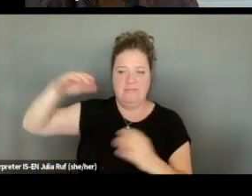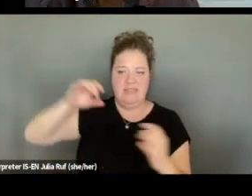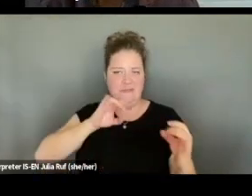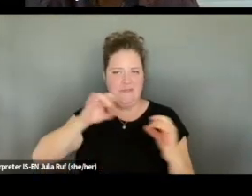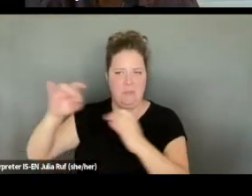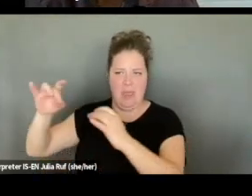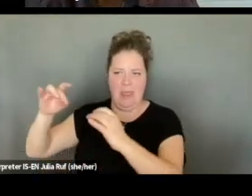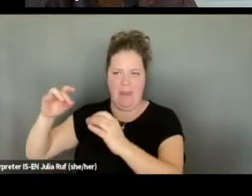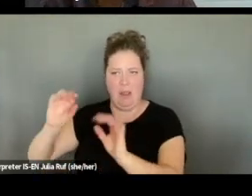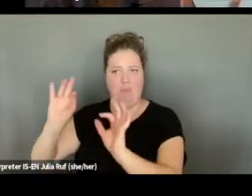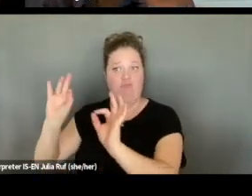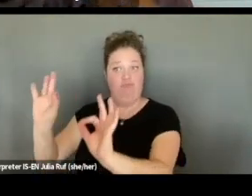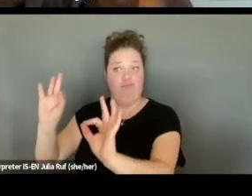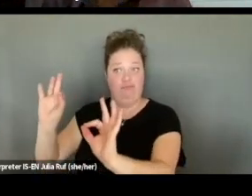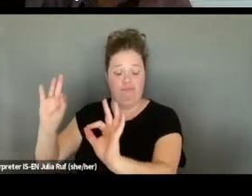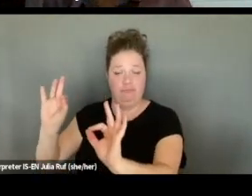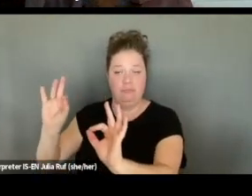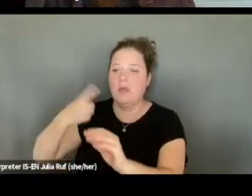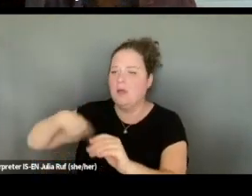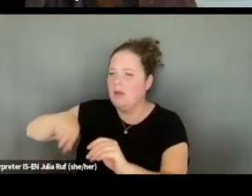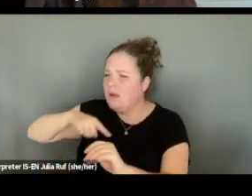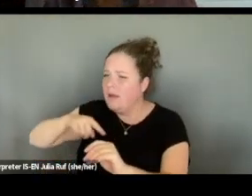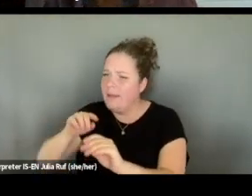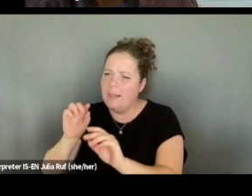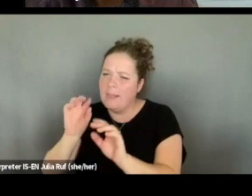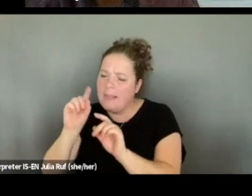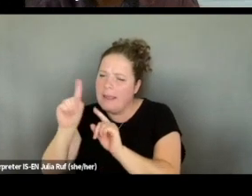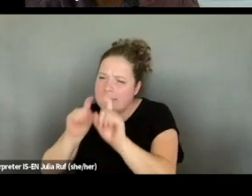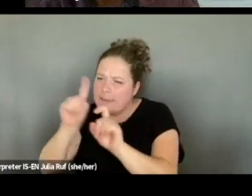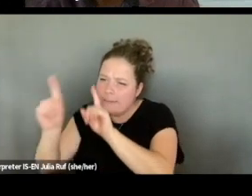with good practices, and then that's what we collect